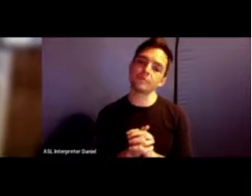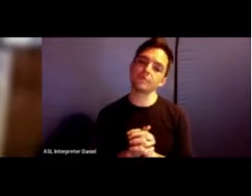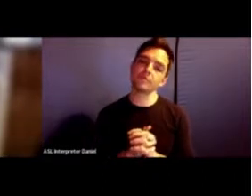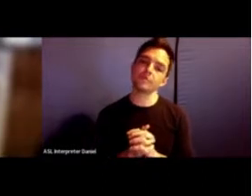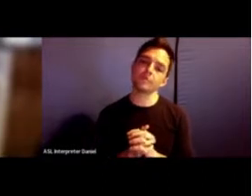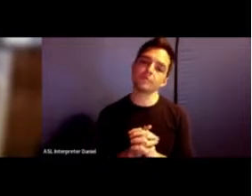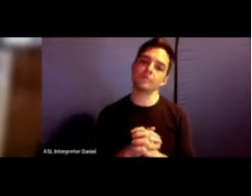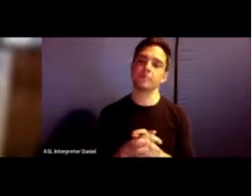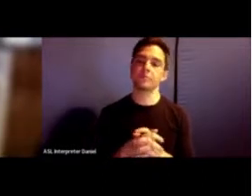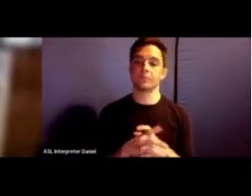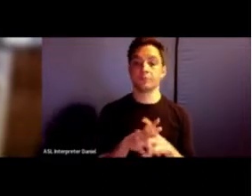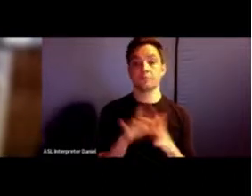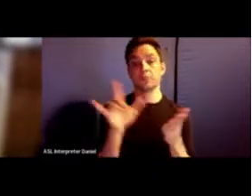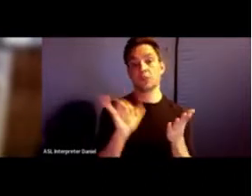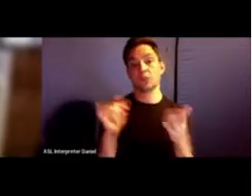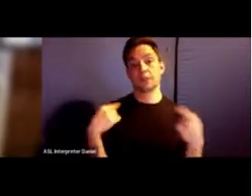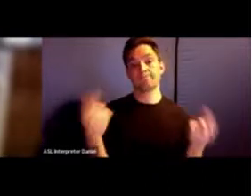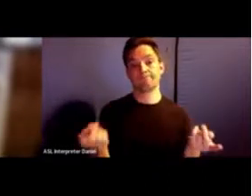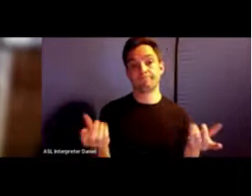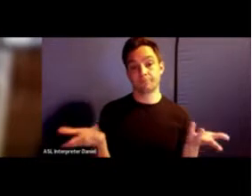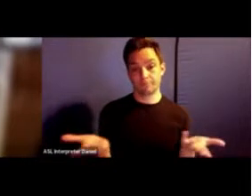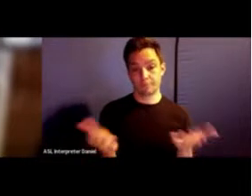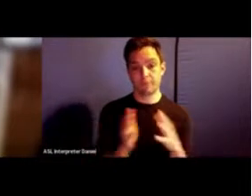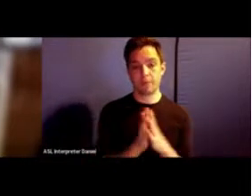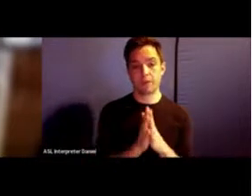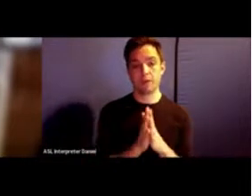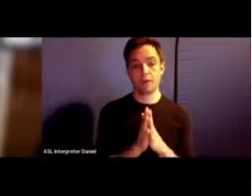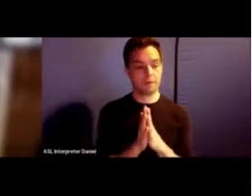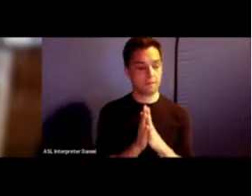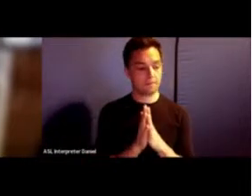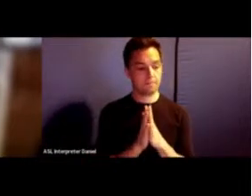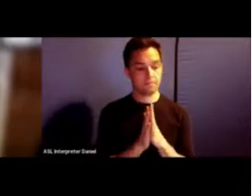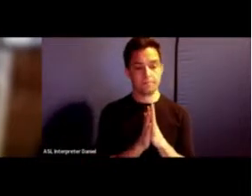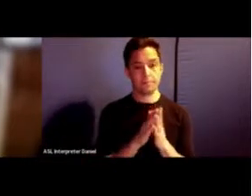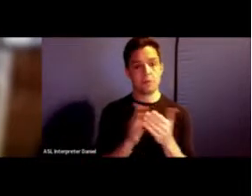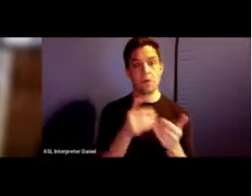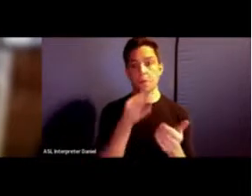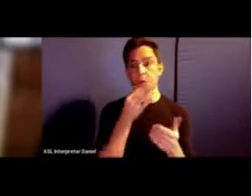And it looks like we're almost I